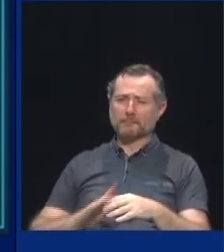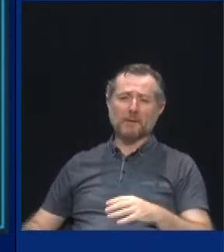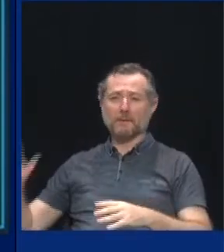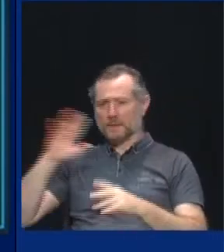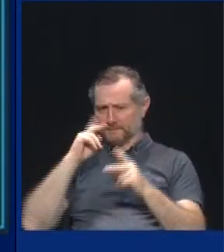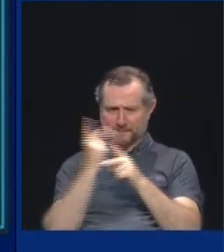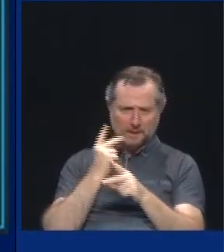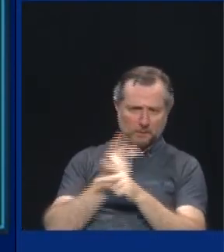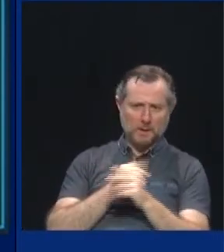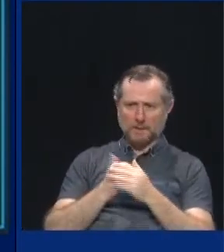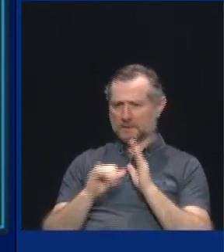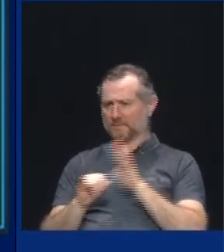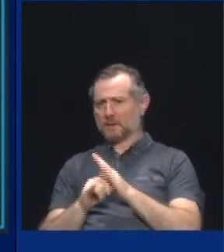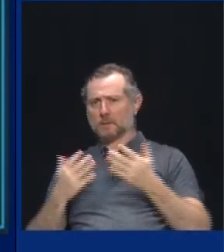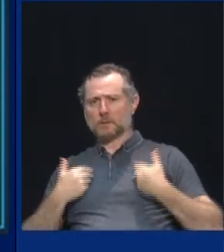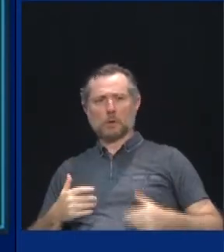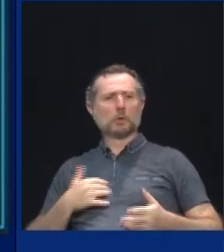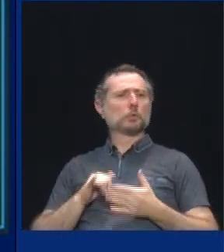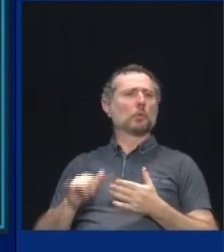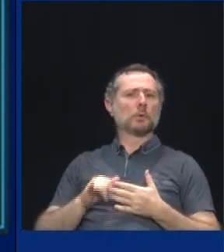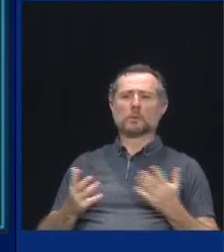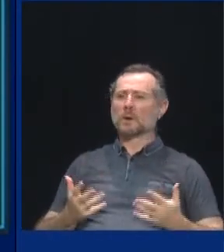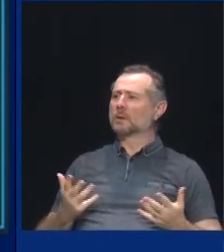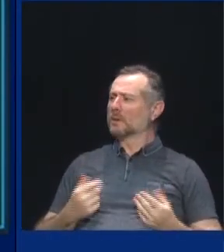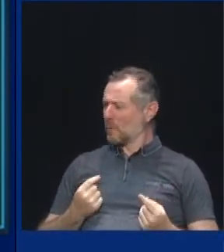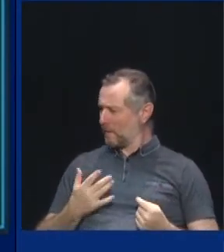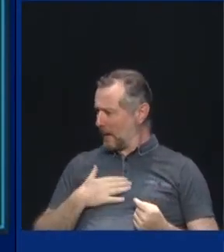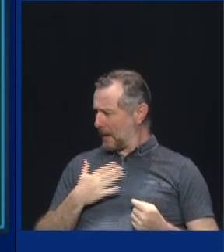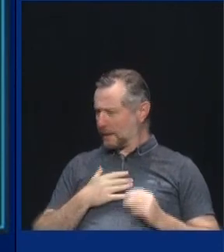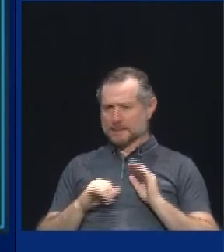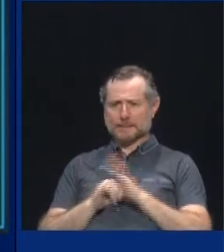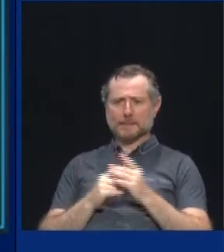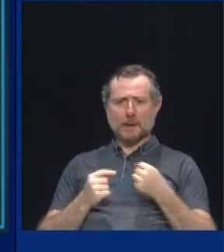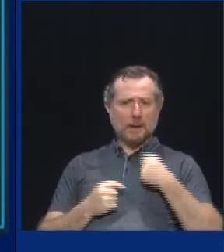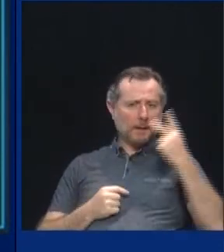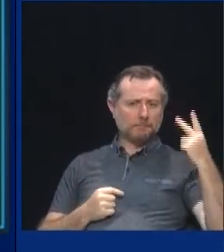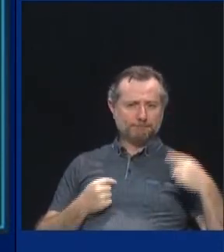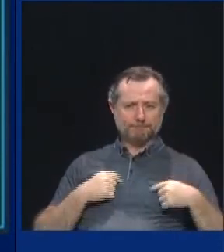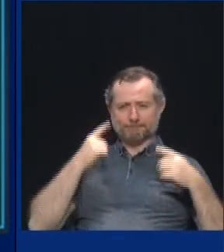STATES. SOMEHOW THEY WOULD FIGURE OUT THAT I WAS FROM NEW YORK.